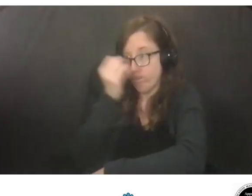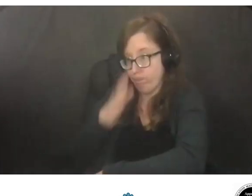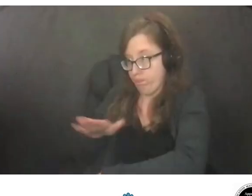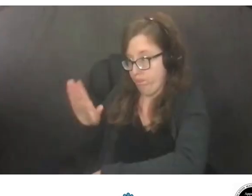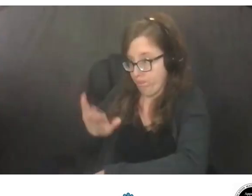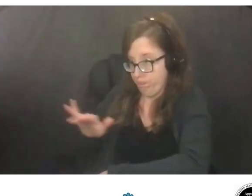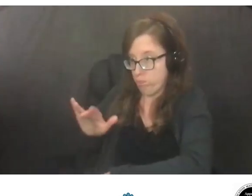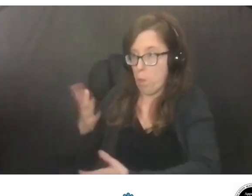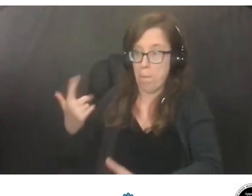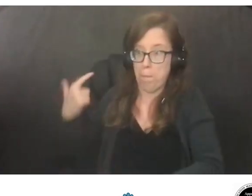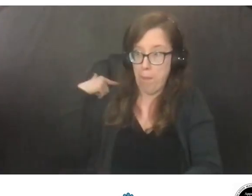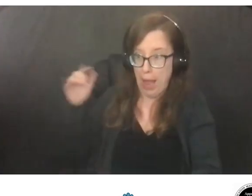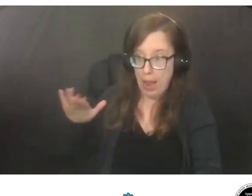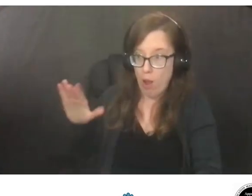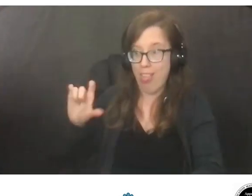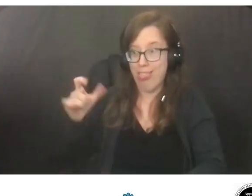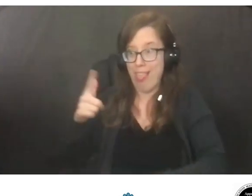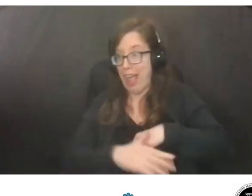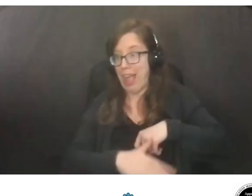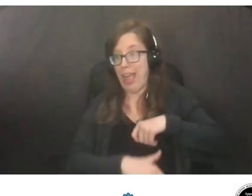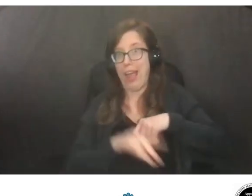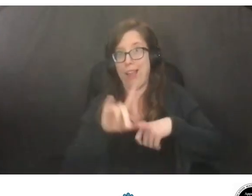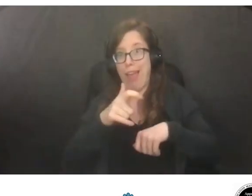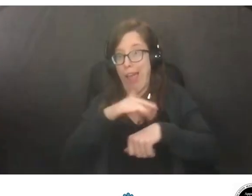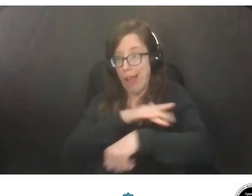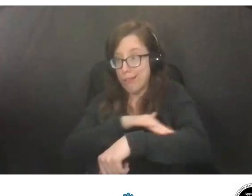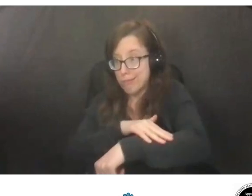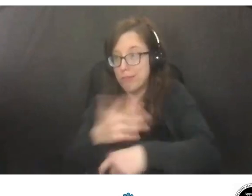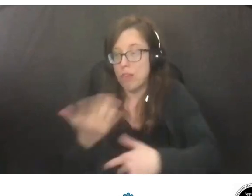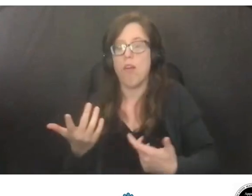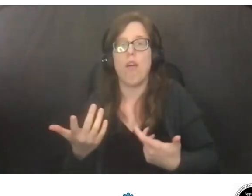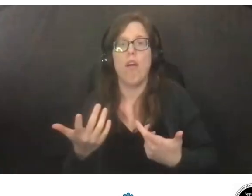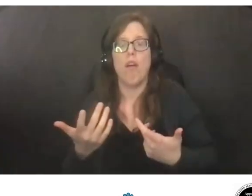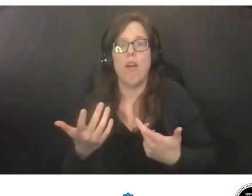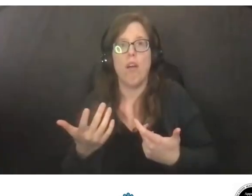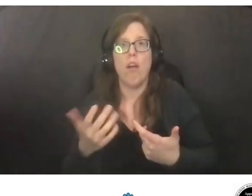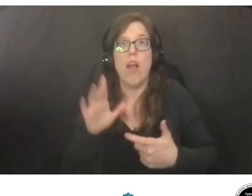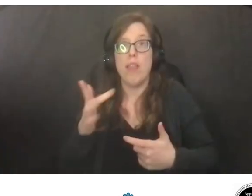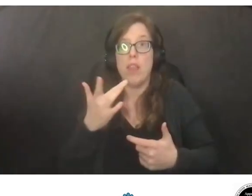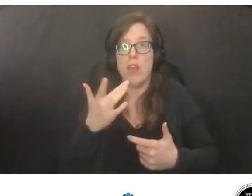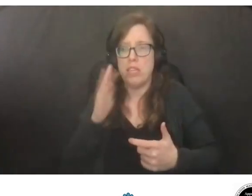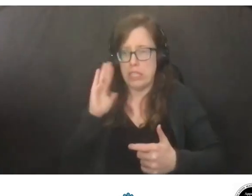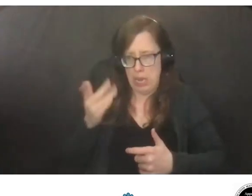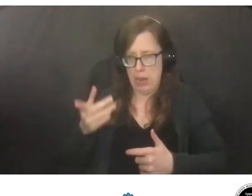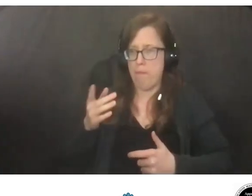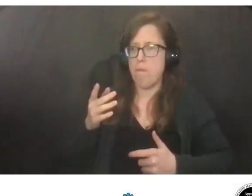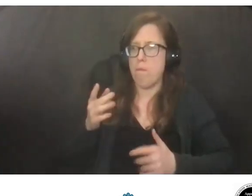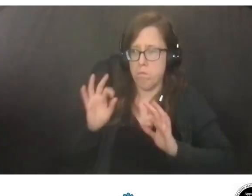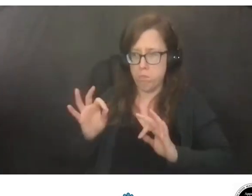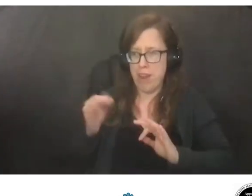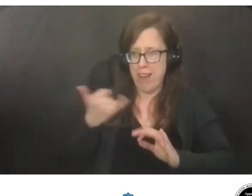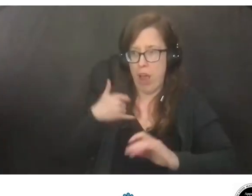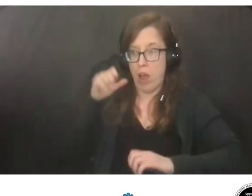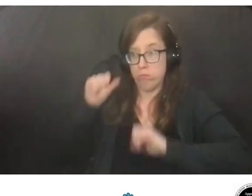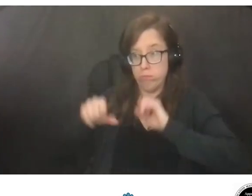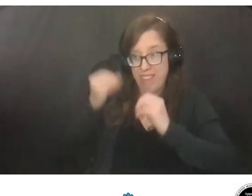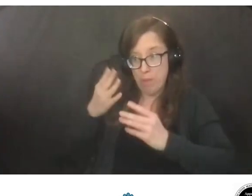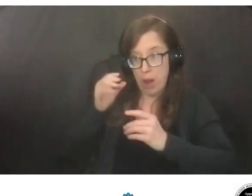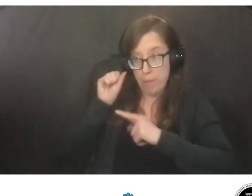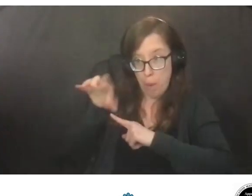on their back, on their leg? Do they like to know every little thing? Do they like to know just